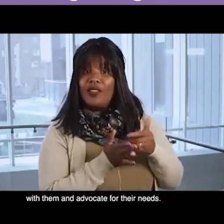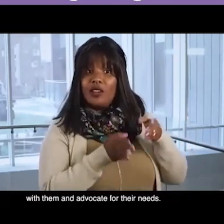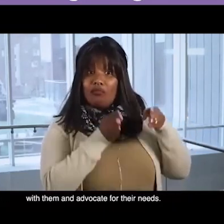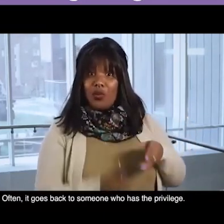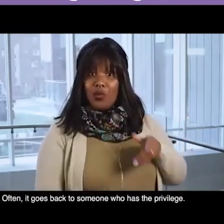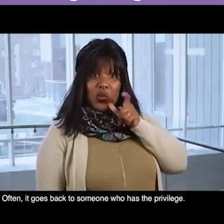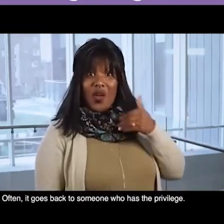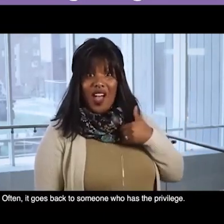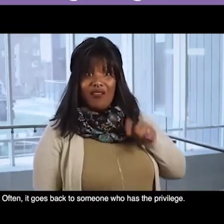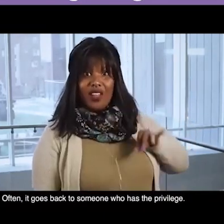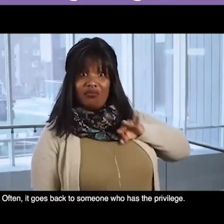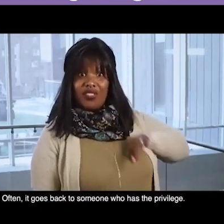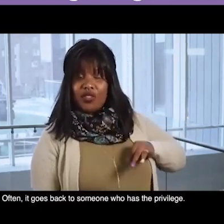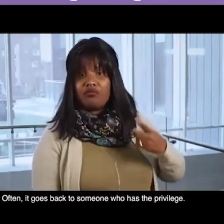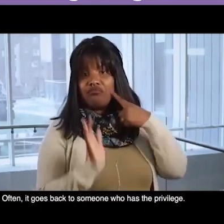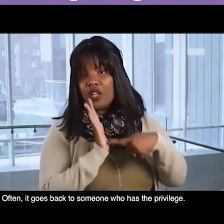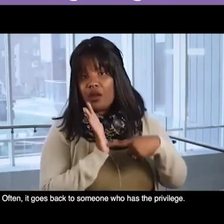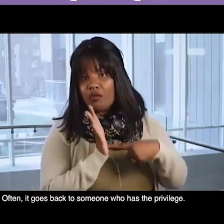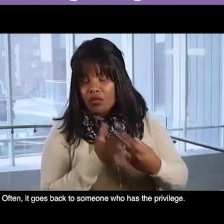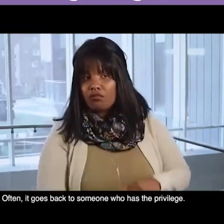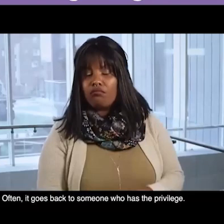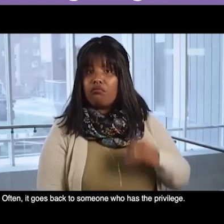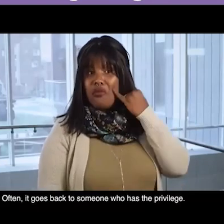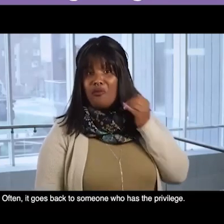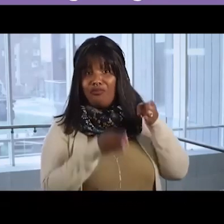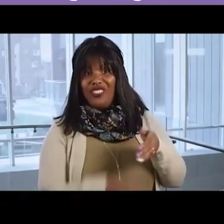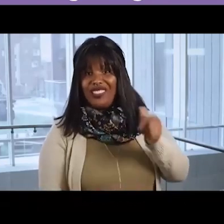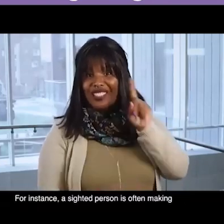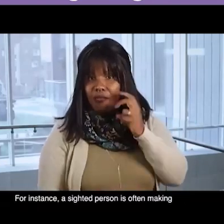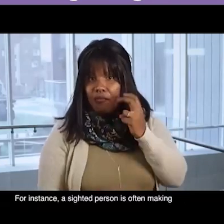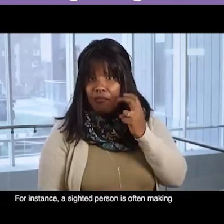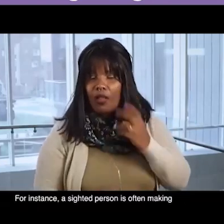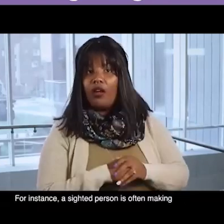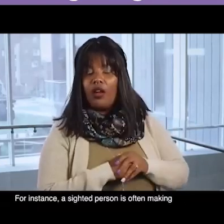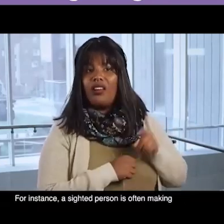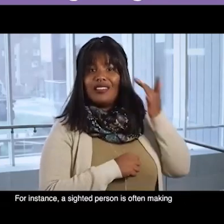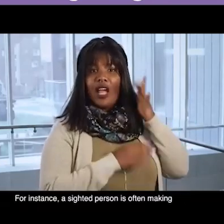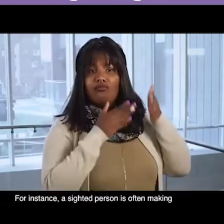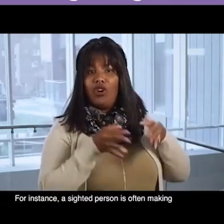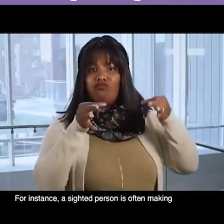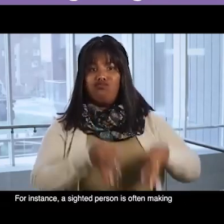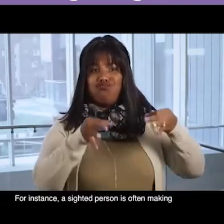Often, it goes back to someone who has the privilege. For instance, a sighted person is often